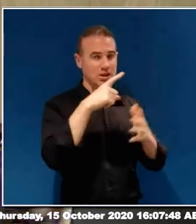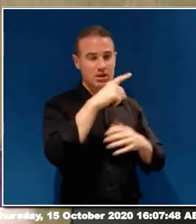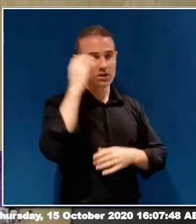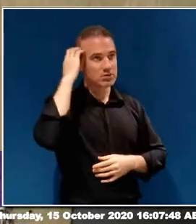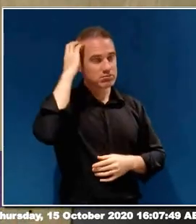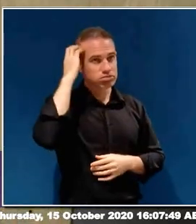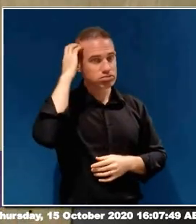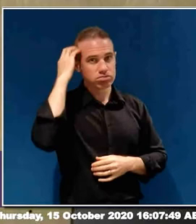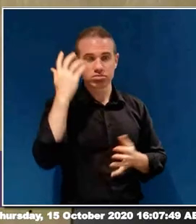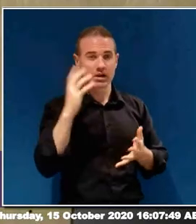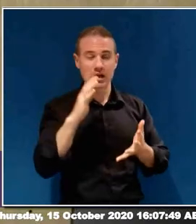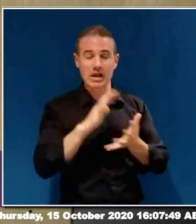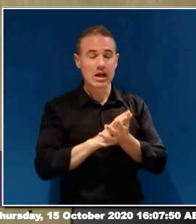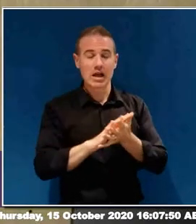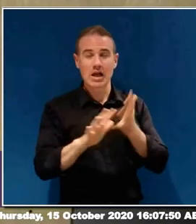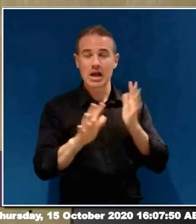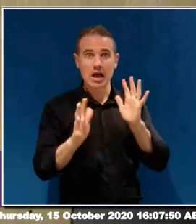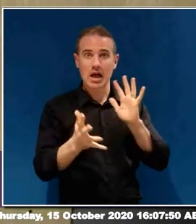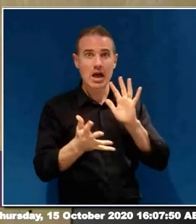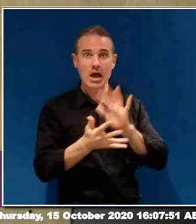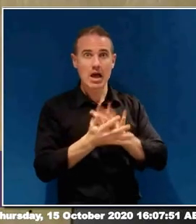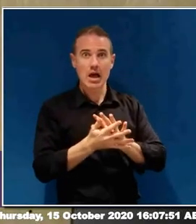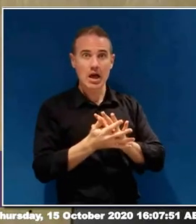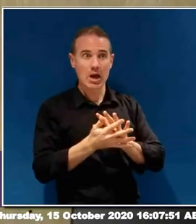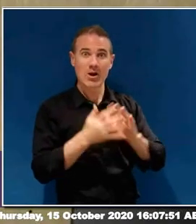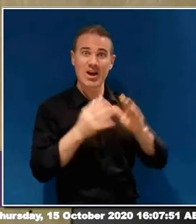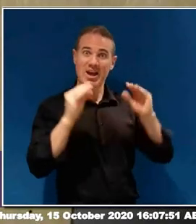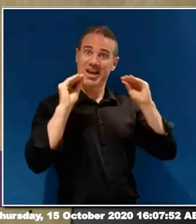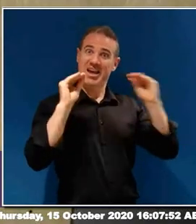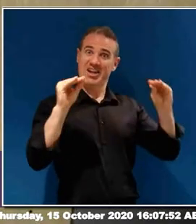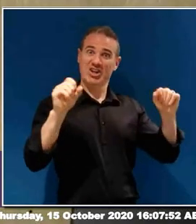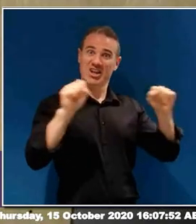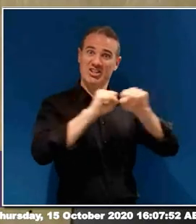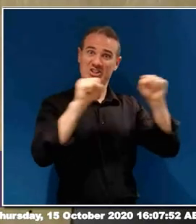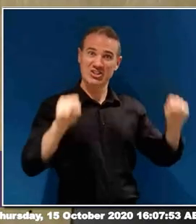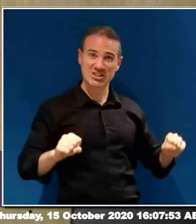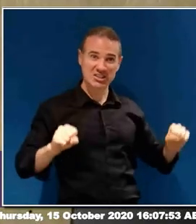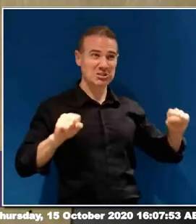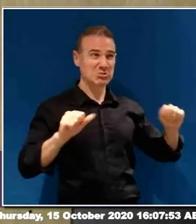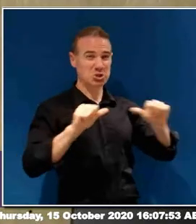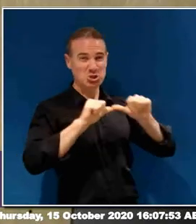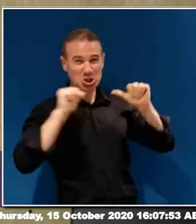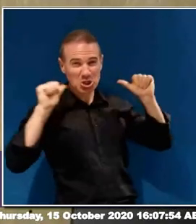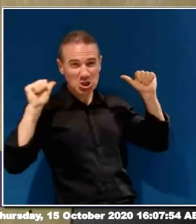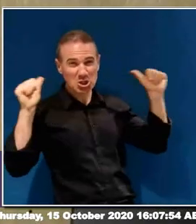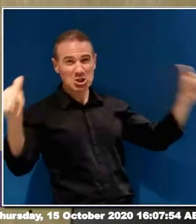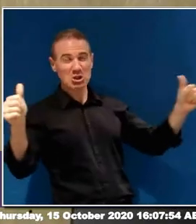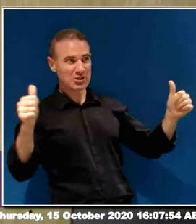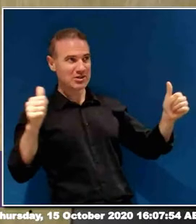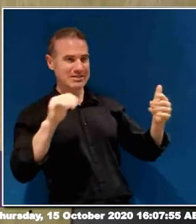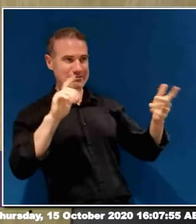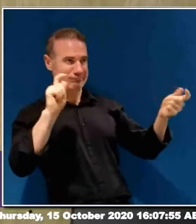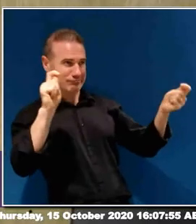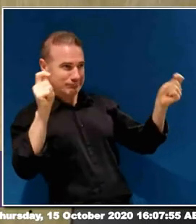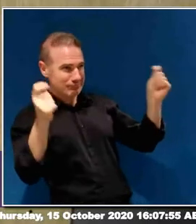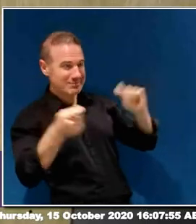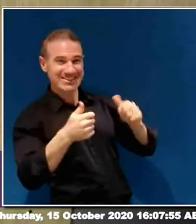working in that way, and it's not easy. There are some really good people within our departments who are